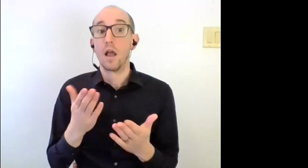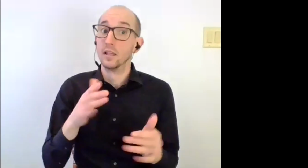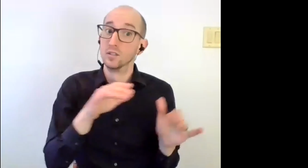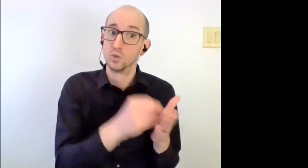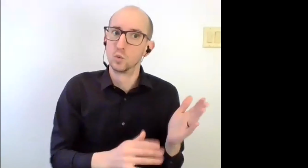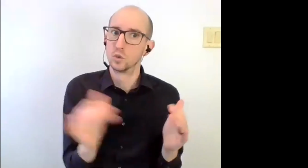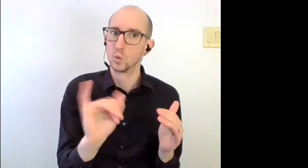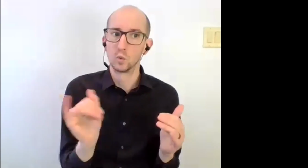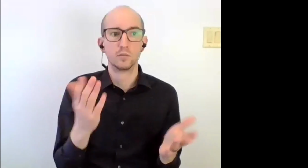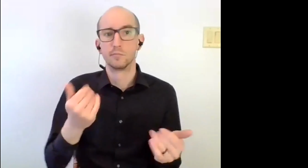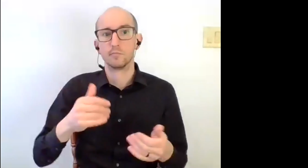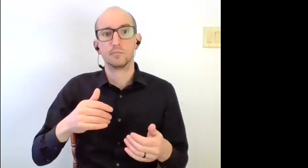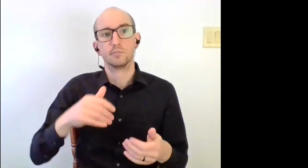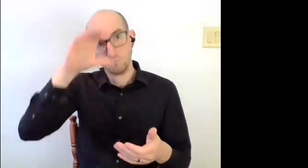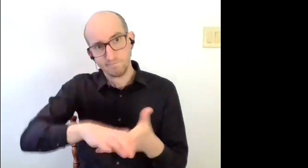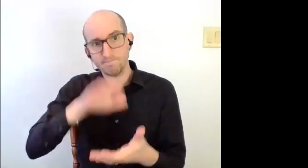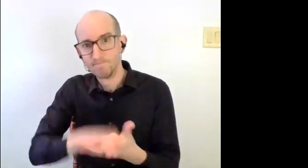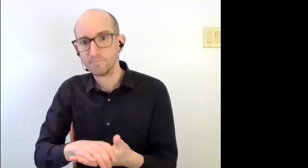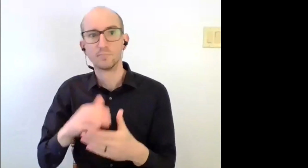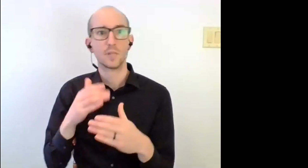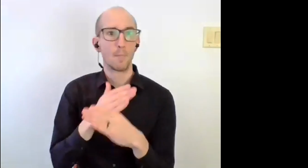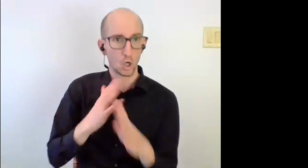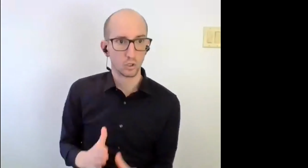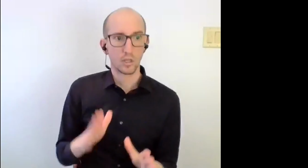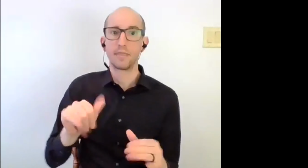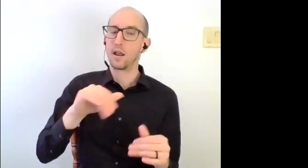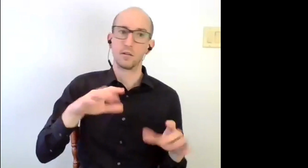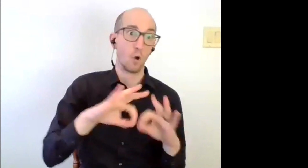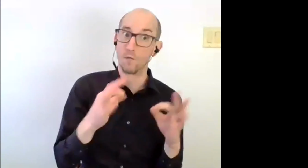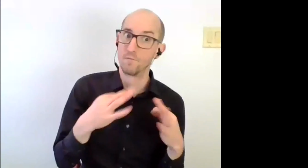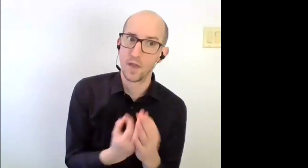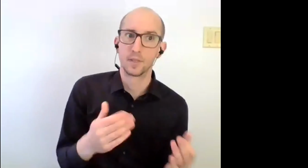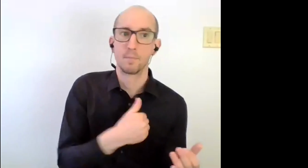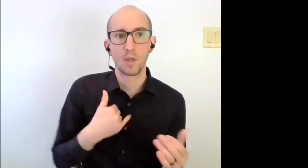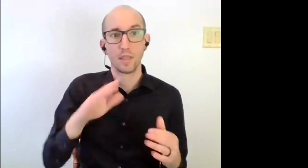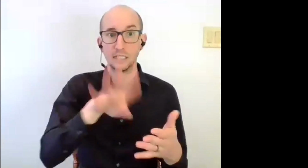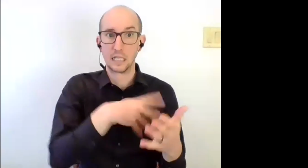with very changed work schedules or partners who may have very different changed or family members who have very